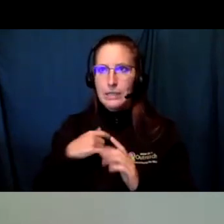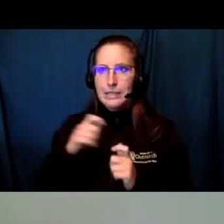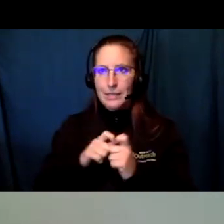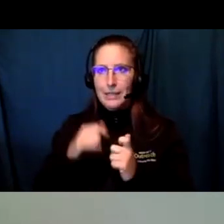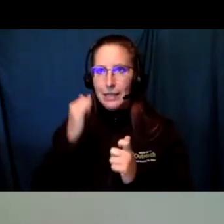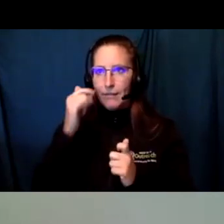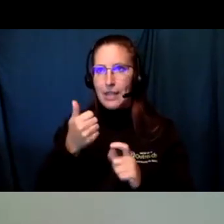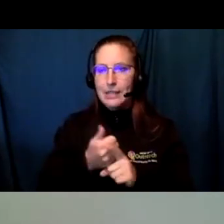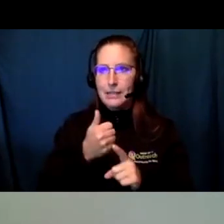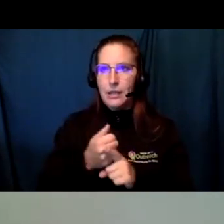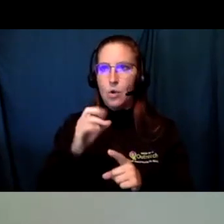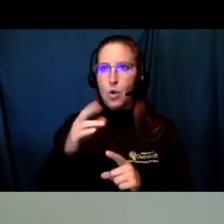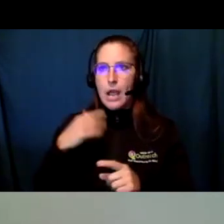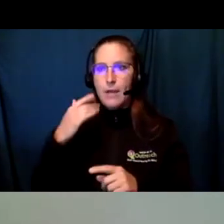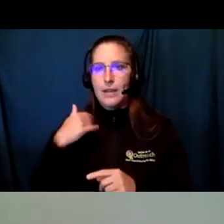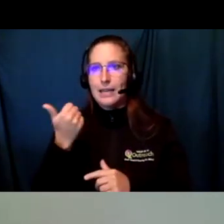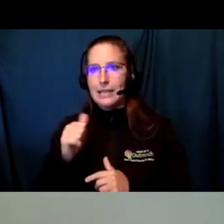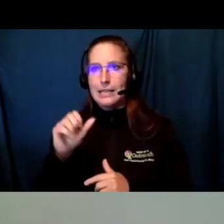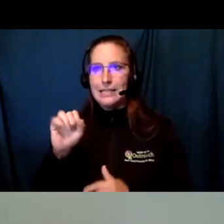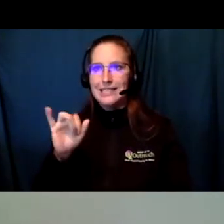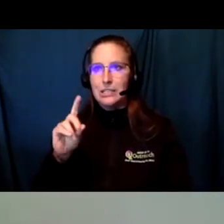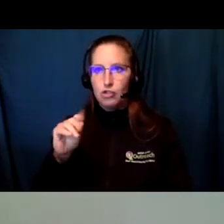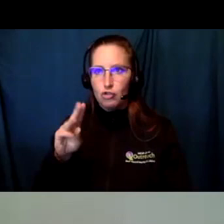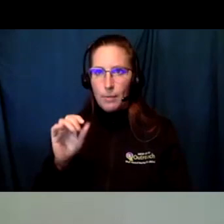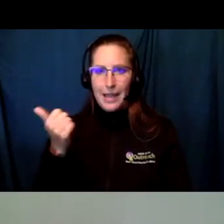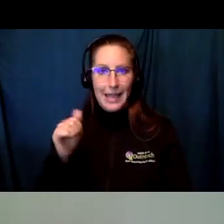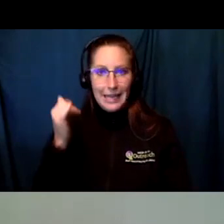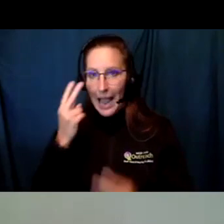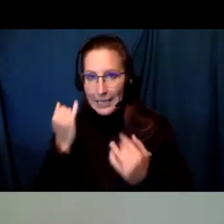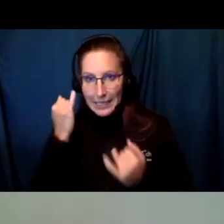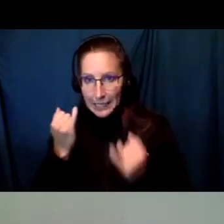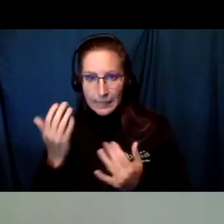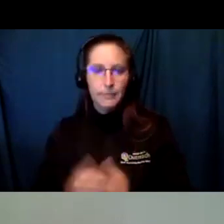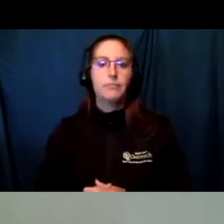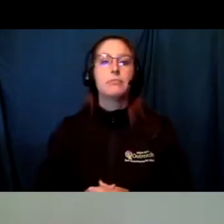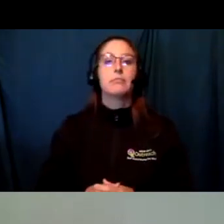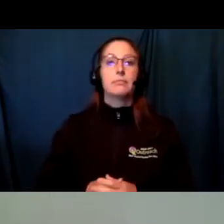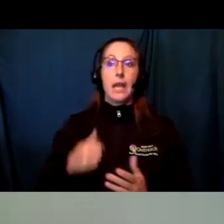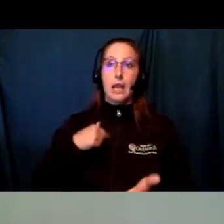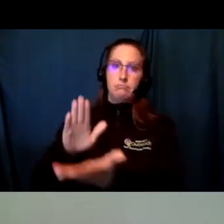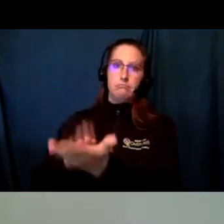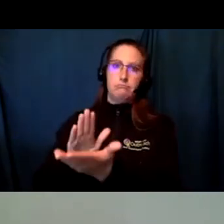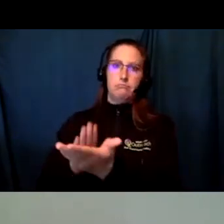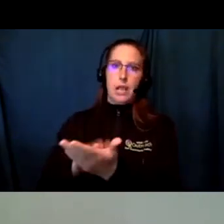is suspected of having any syndrome. Any ideas? Well first of all I commend you on trying to do that.